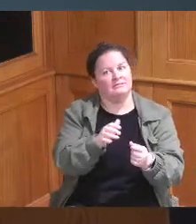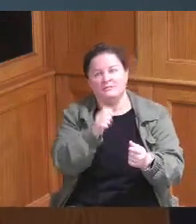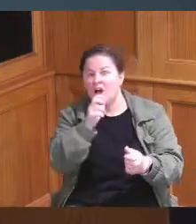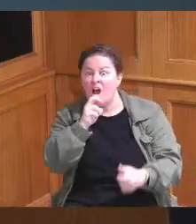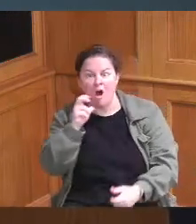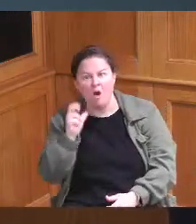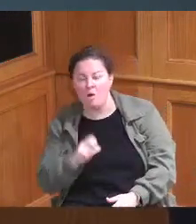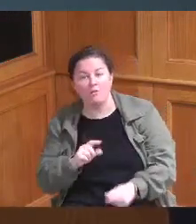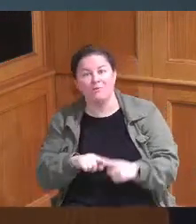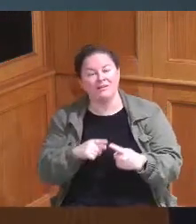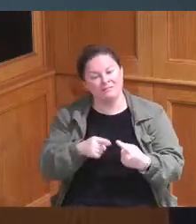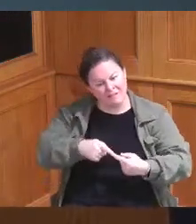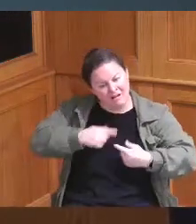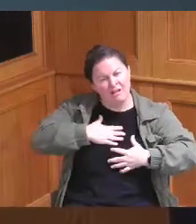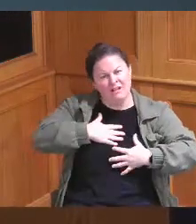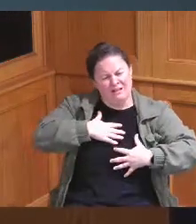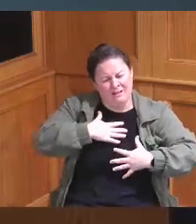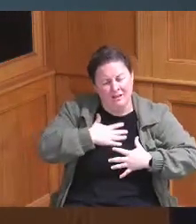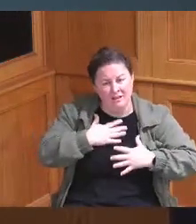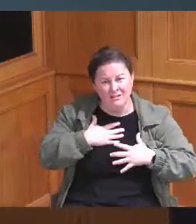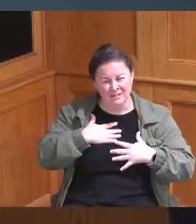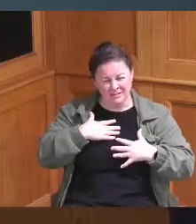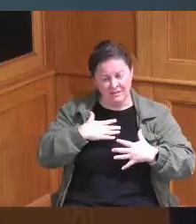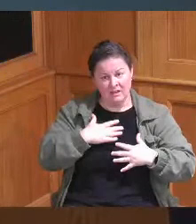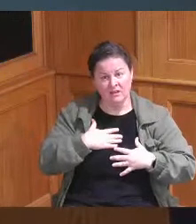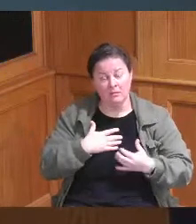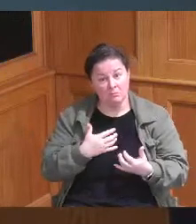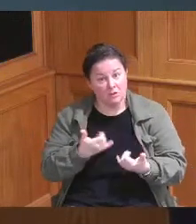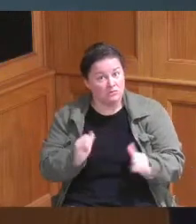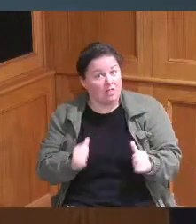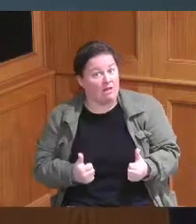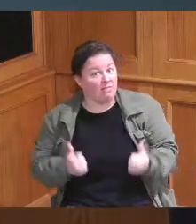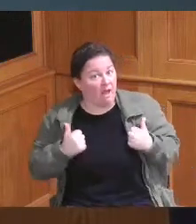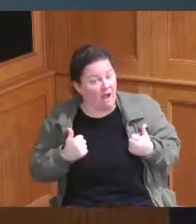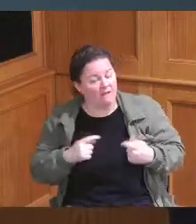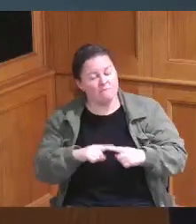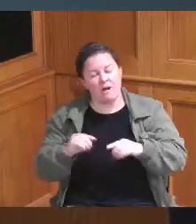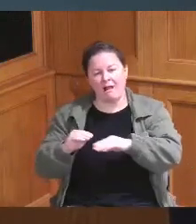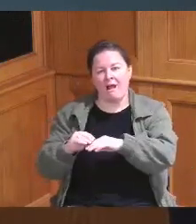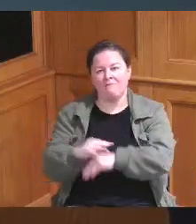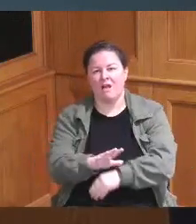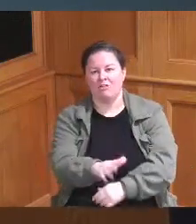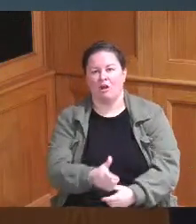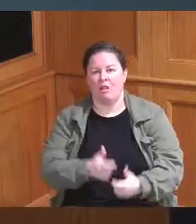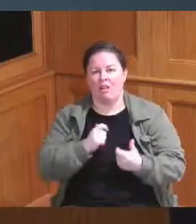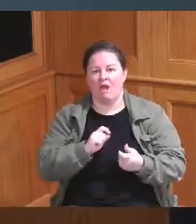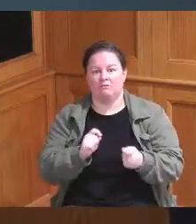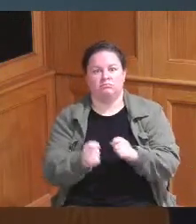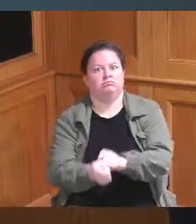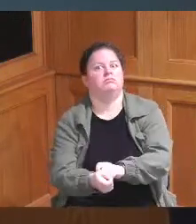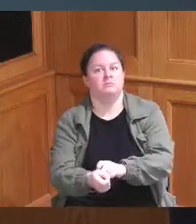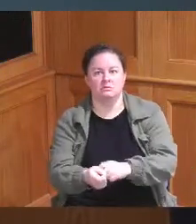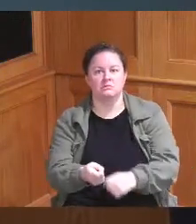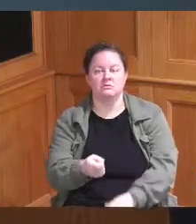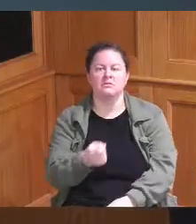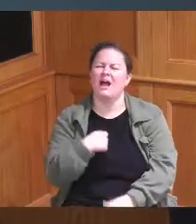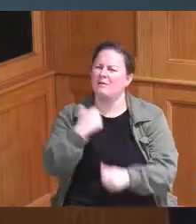not they're living but it has affected their their life and I remember you had said one time there